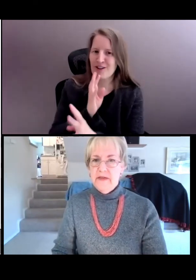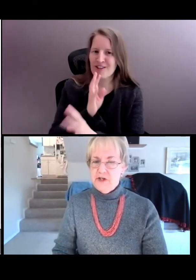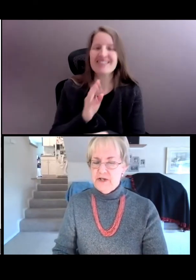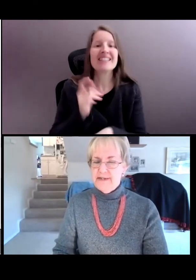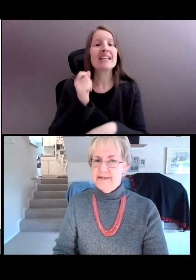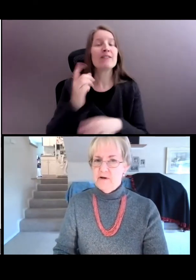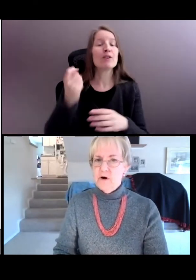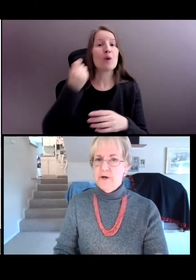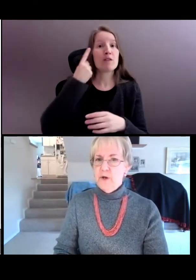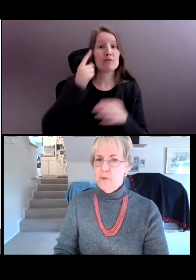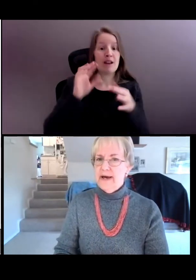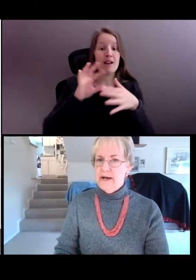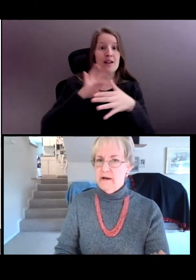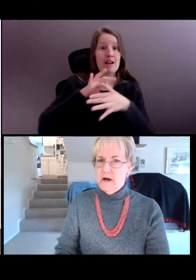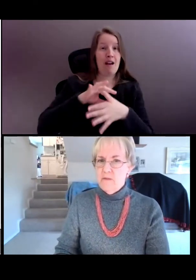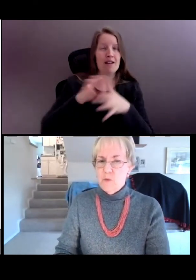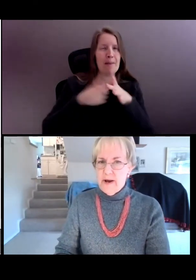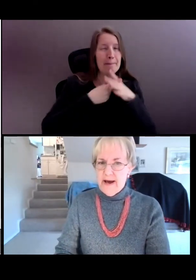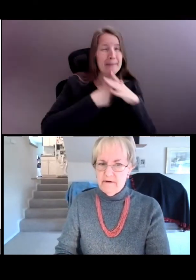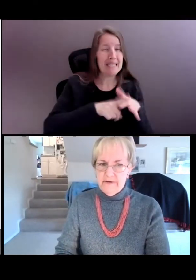the chances are you will get a lot more out of it